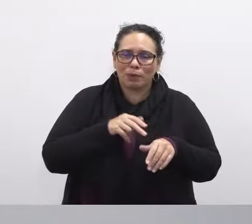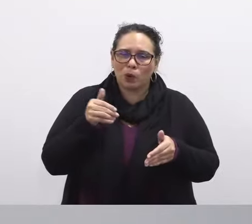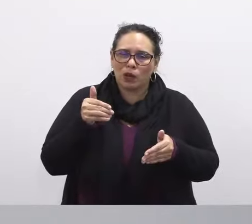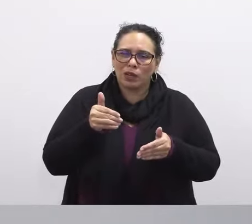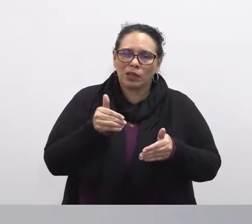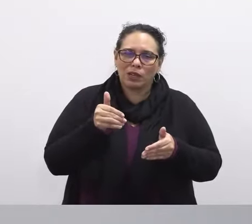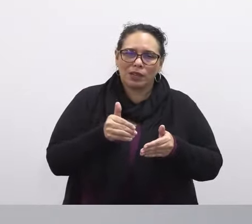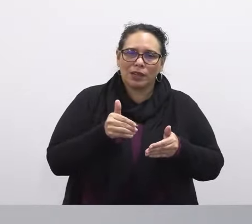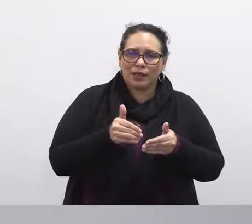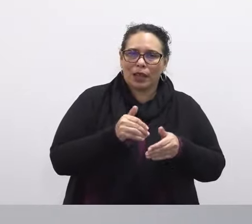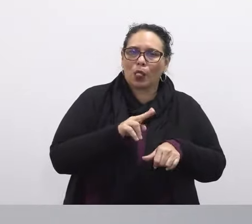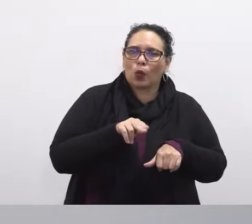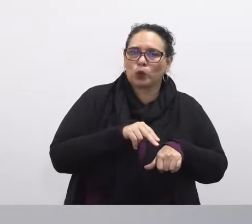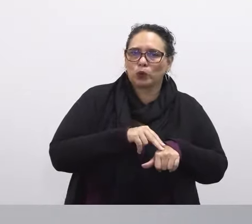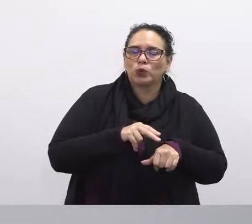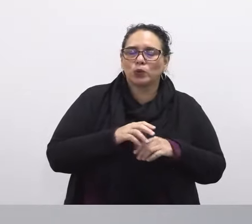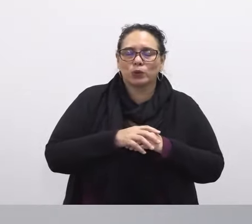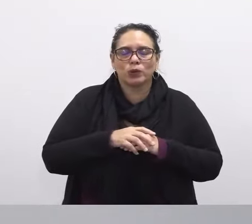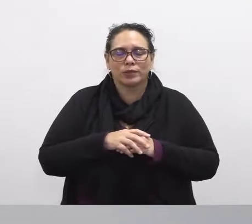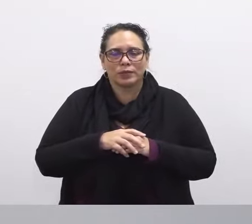And that's a real accomplishment.